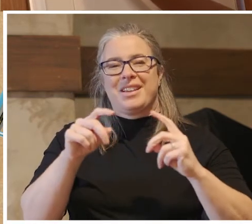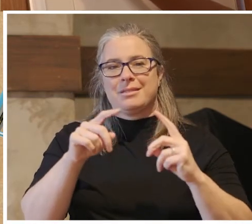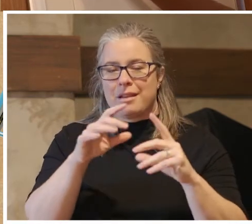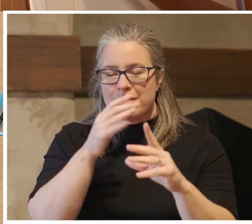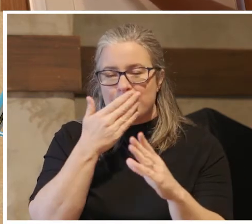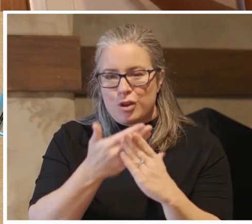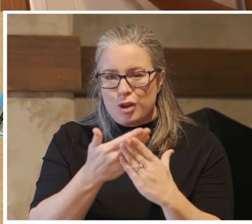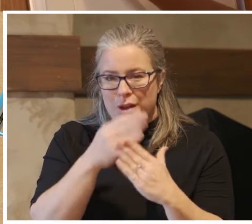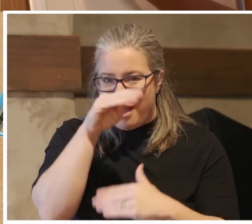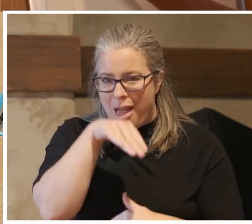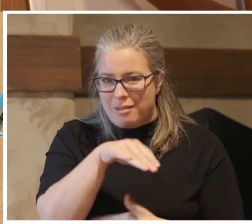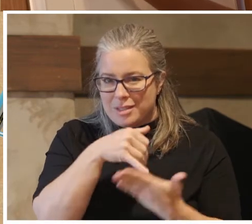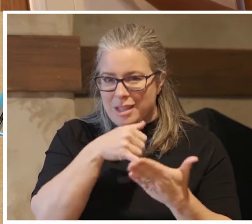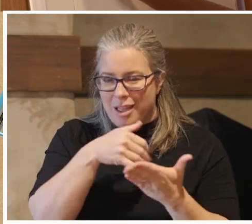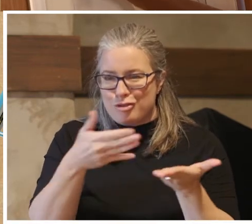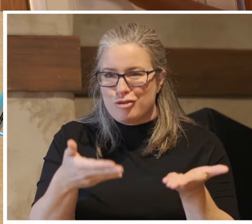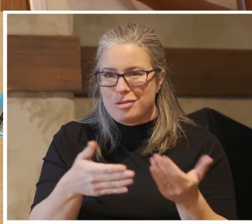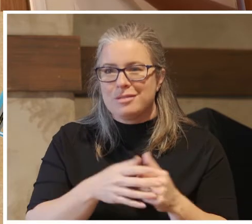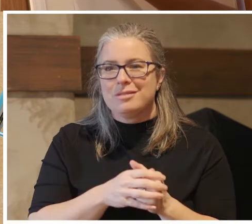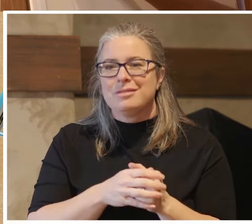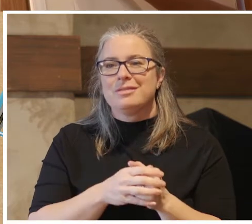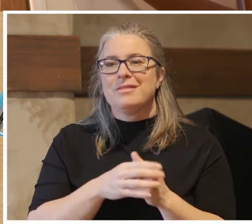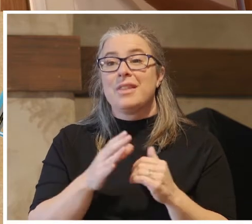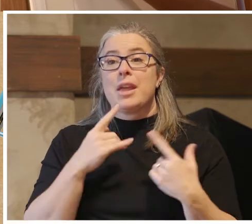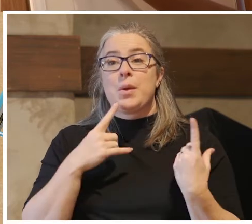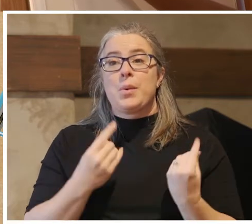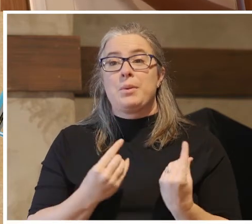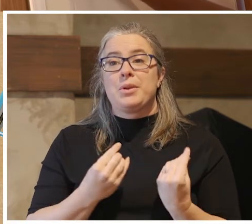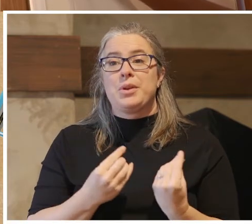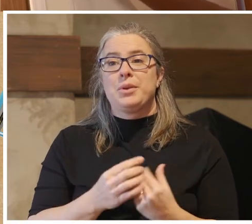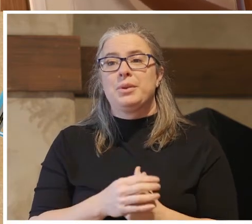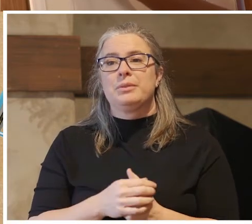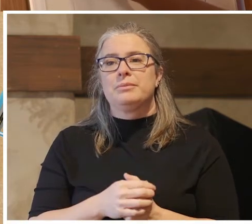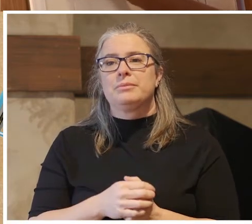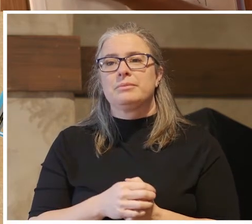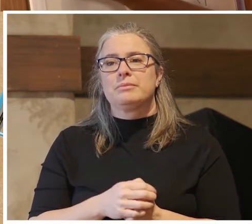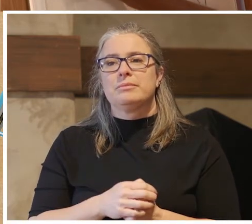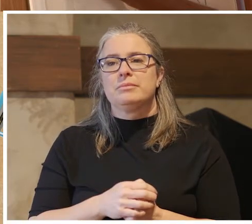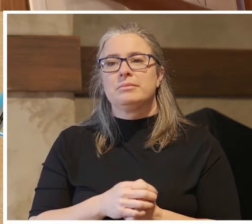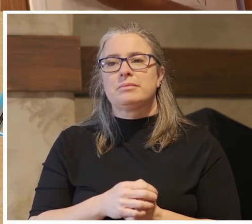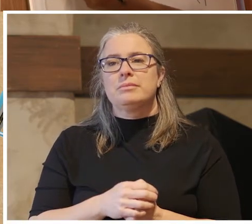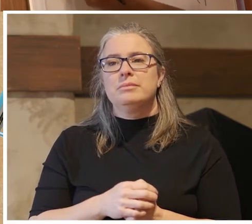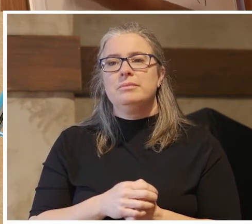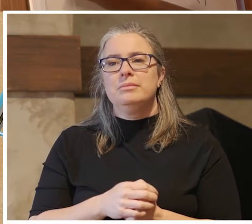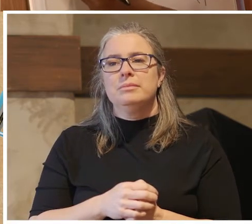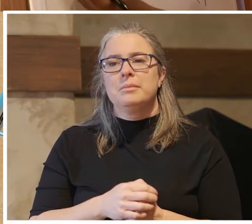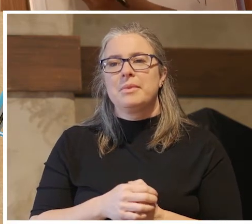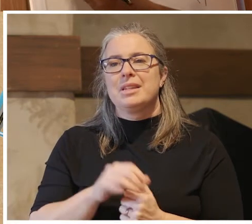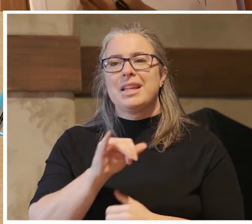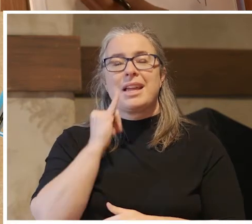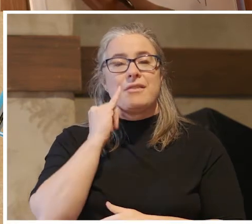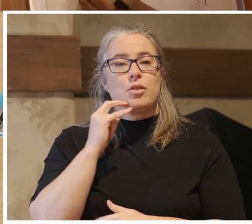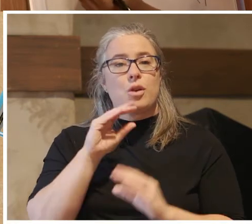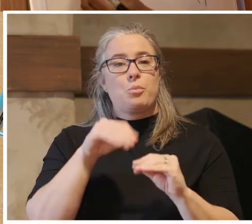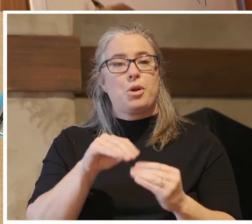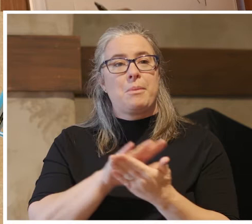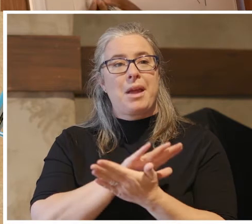All right, we've got a good elephant sketch. Now what I'm gonna do is I'm gonna take, just like if you were gonna put